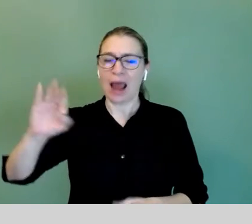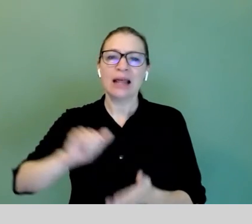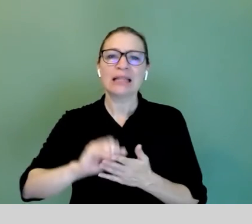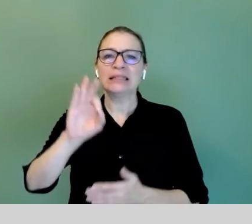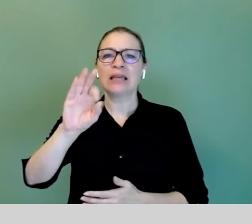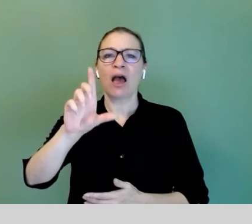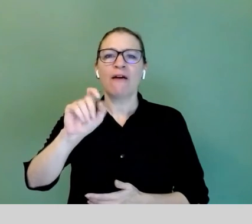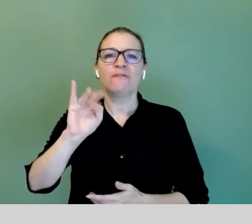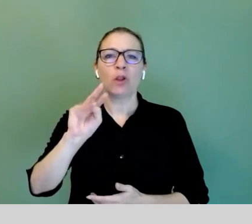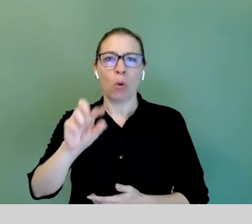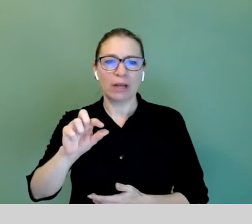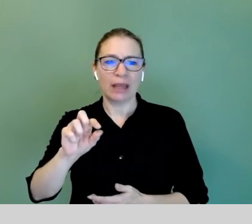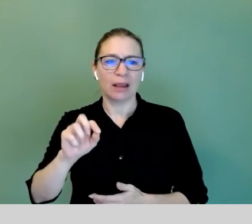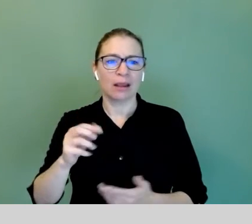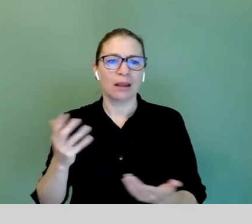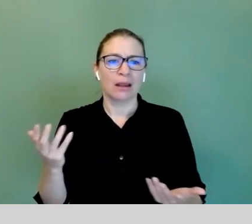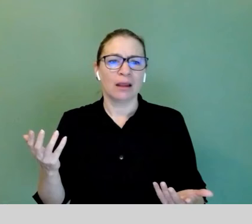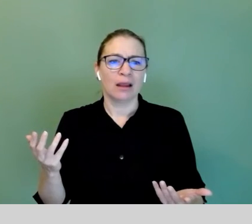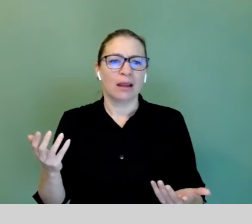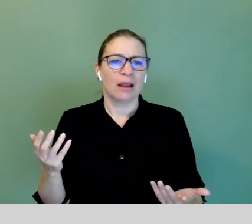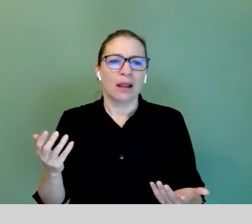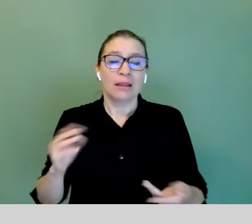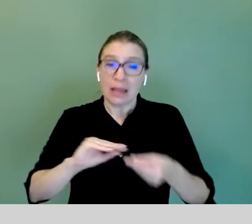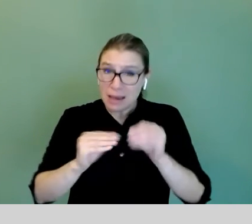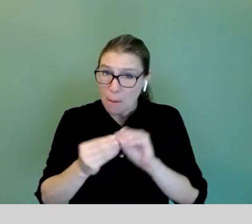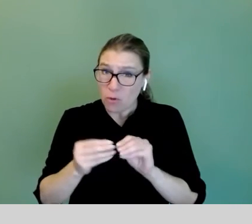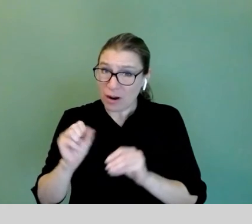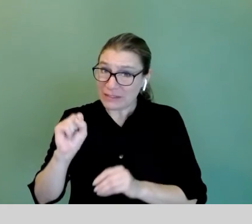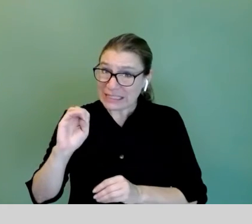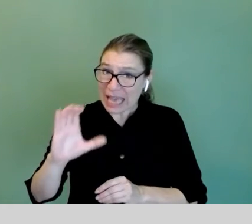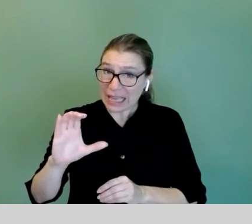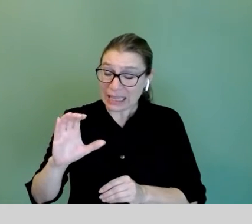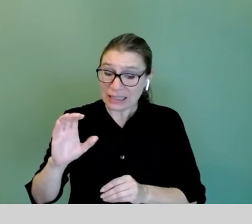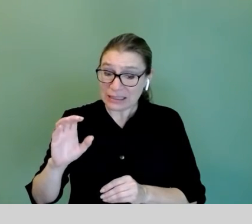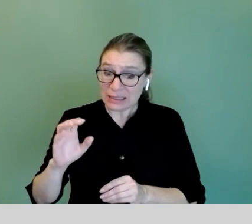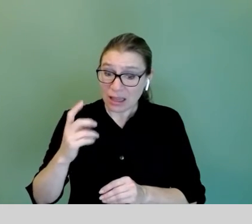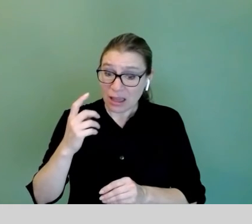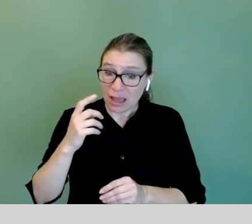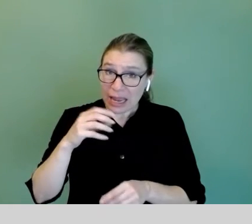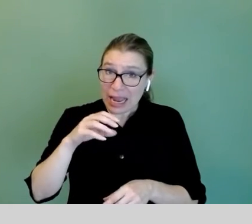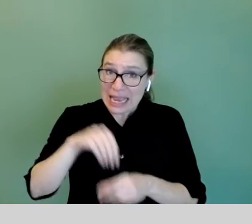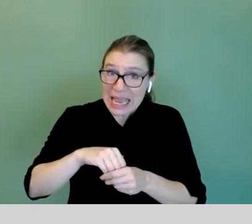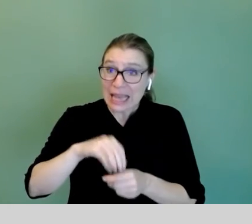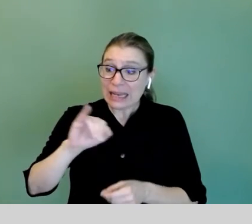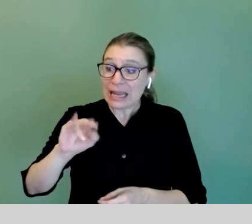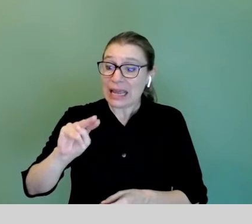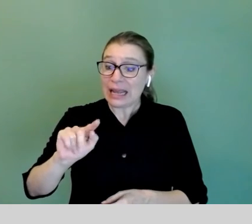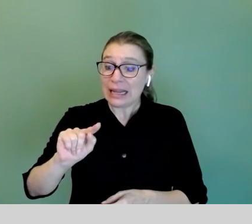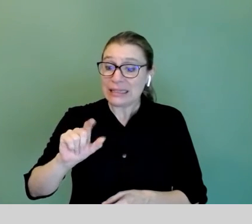and you have nice number of seconds in Python, in integer,